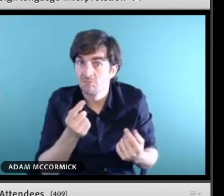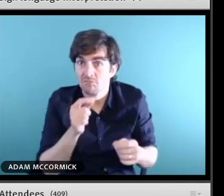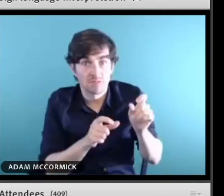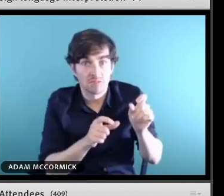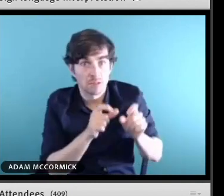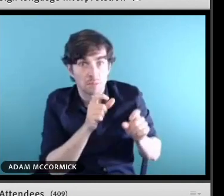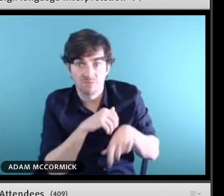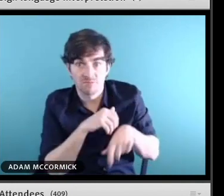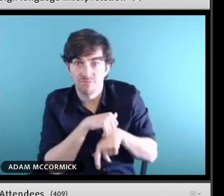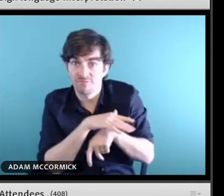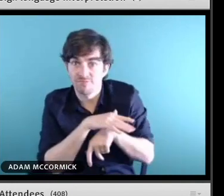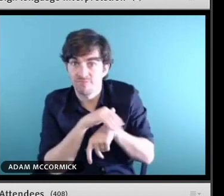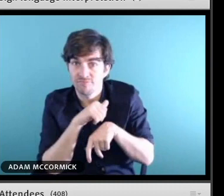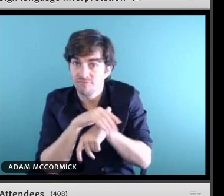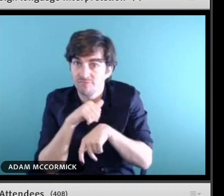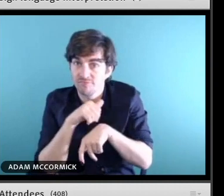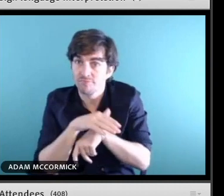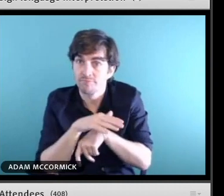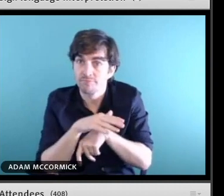to Sharaf? >> SHARAF FAQAWL: Hello. Yes.